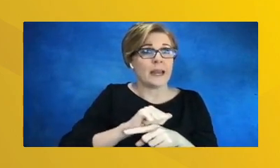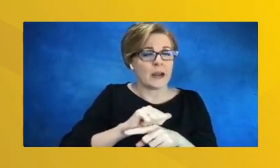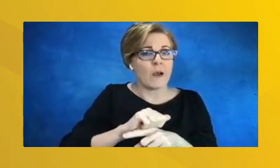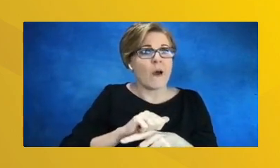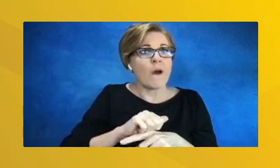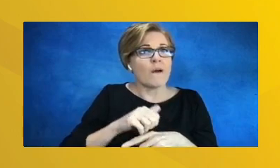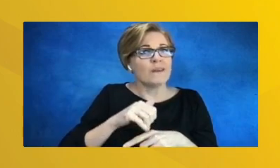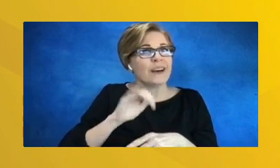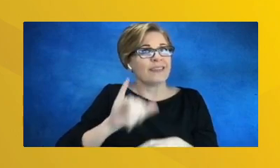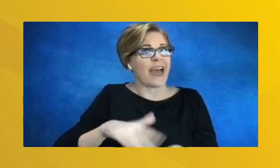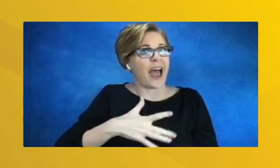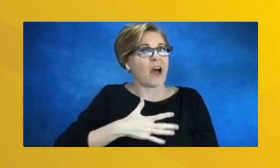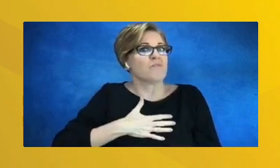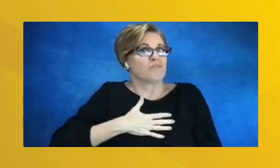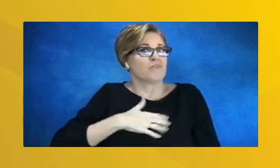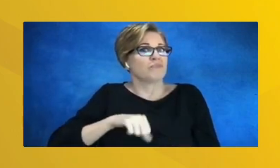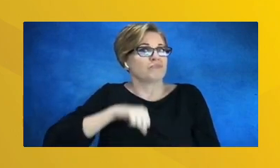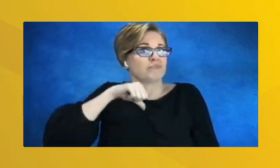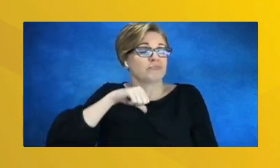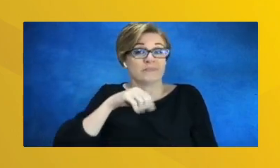And I completely agree with that quote.